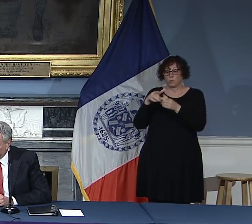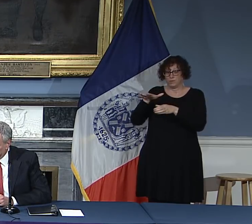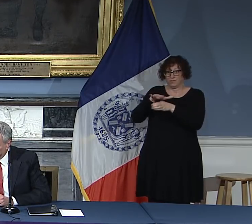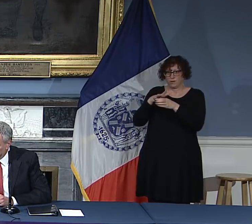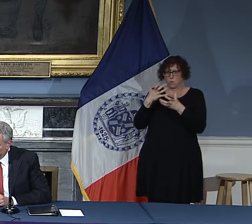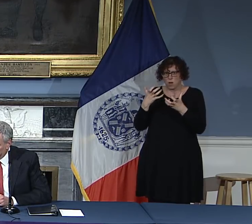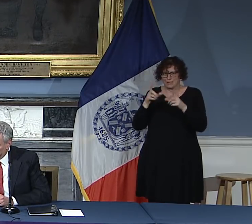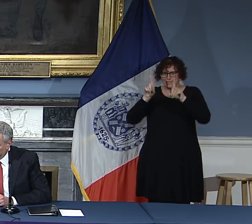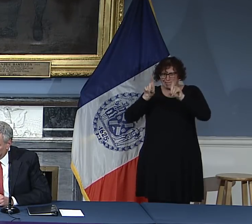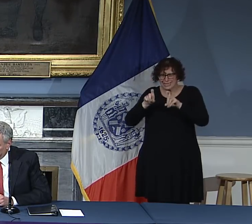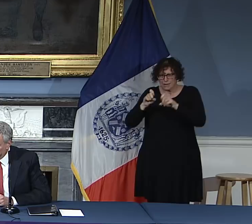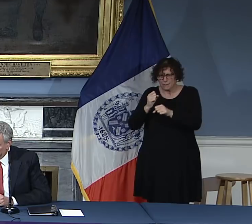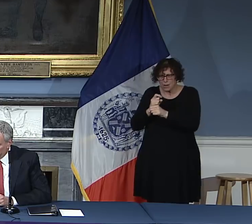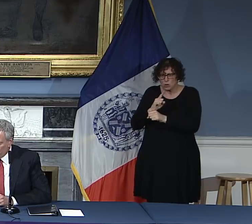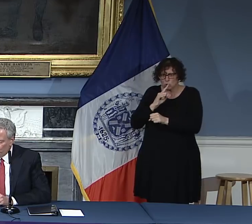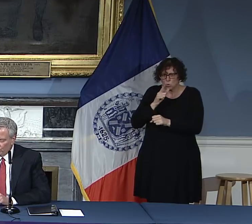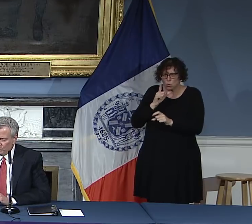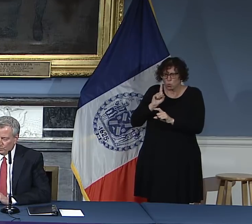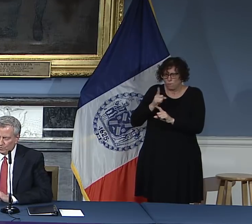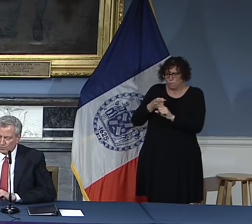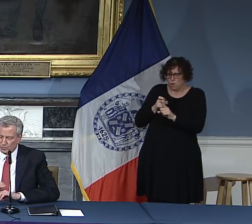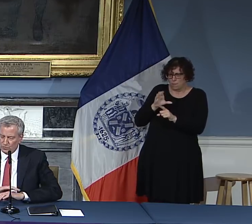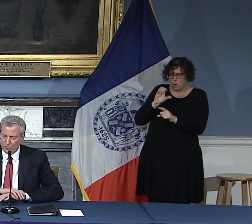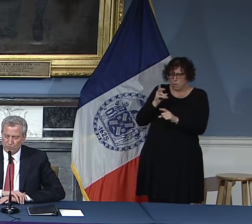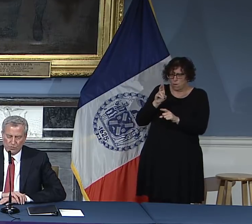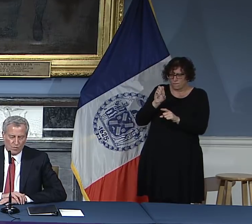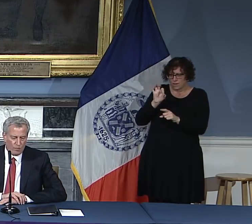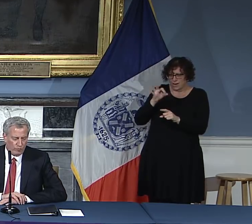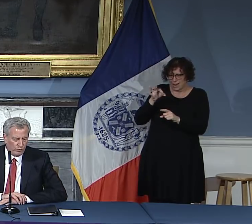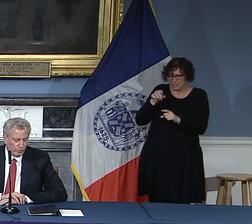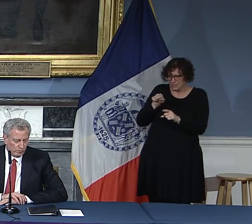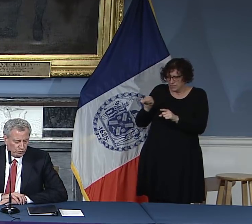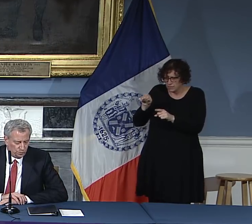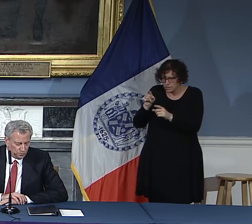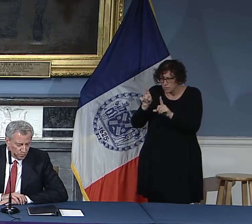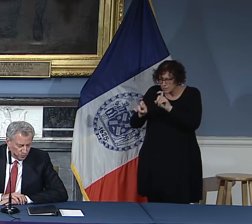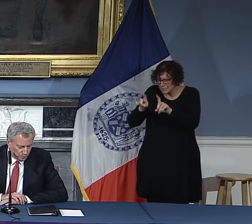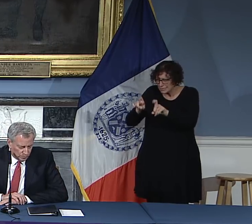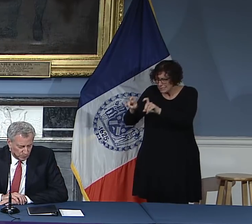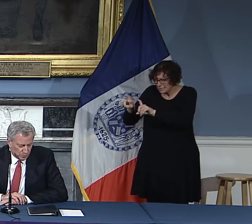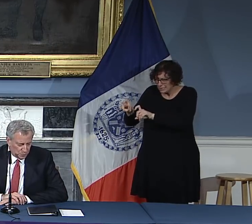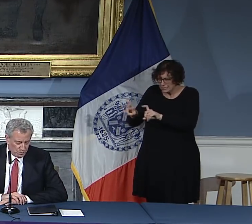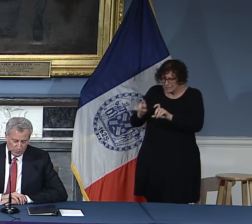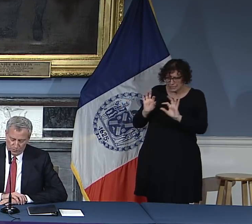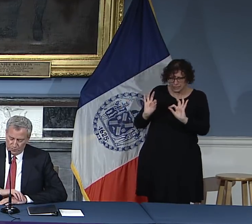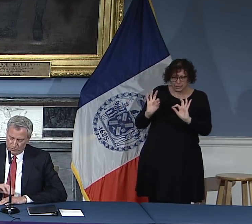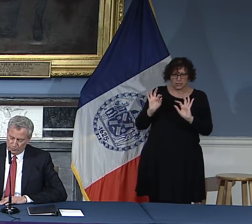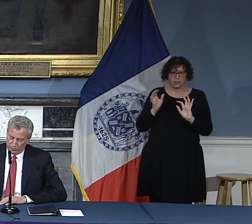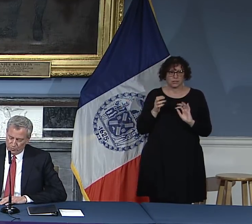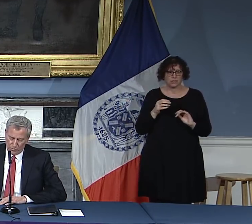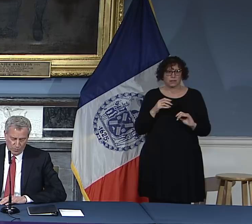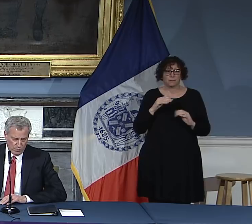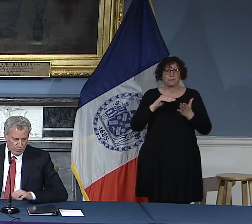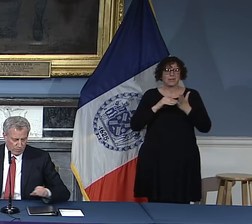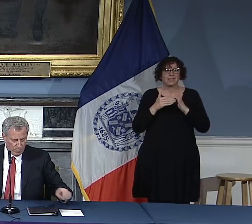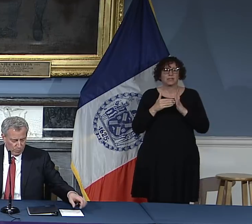MAY SEE WHAT WE THINK OF AS QUOTE UNQUOTEF AL SE SIGNS.AL THIS IS AN PPOORNITUTY TO REMIND NEW